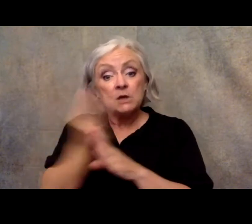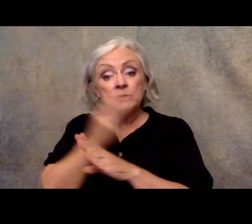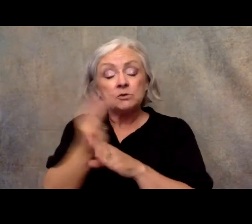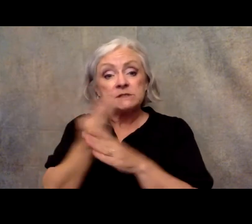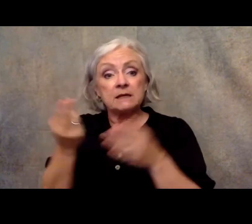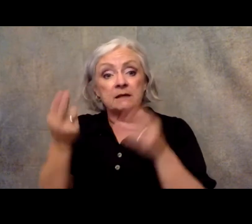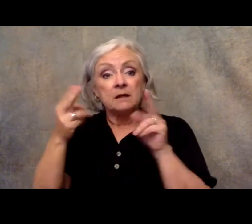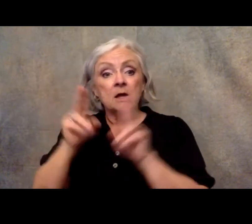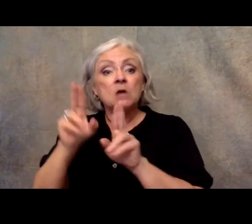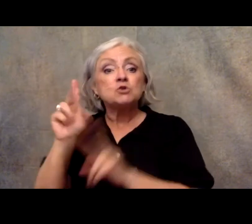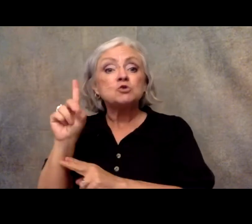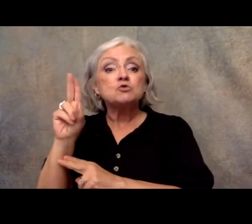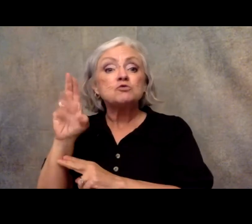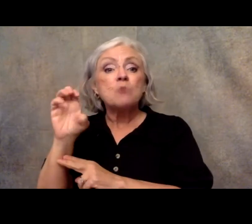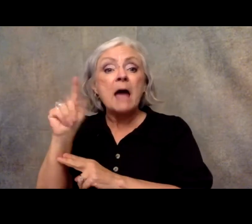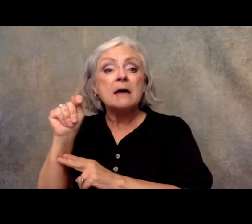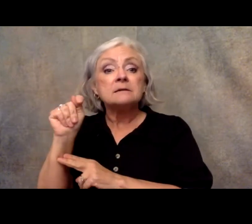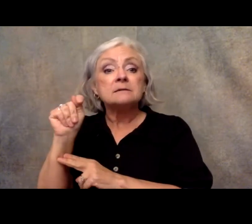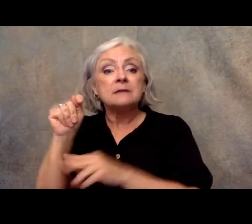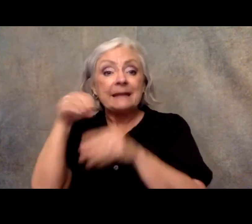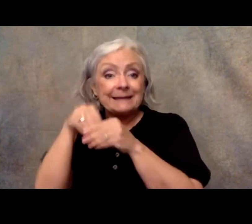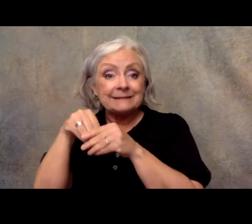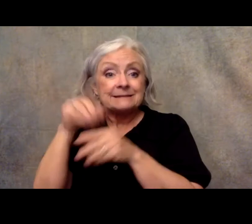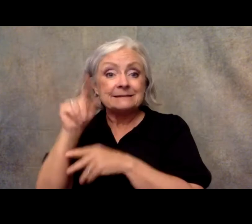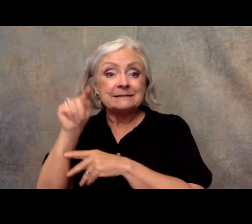in TikTok to provide ASL accessible